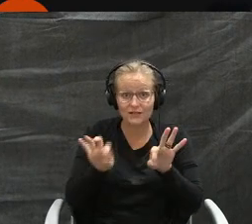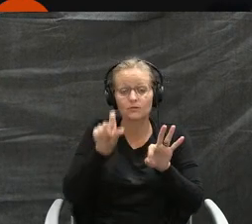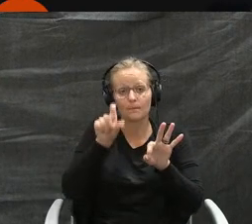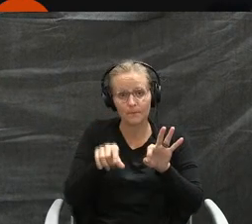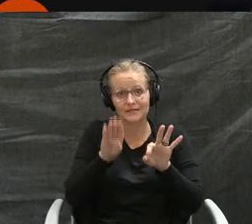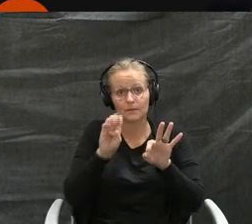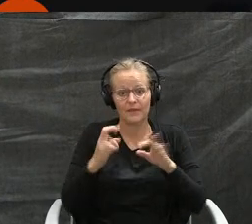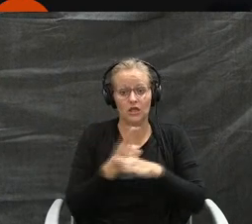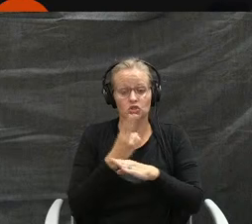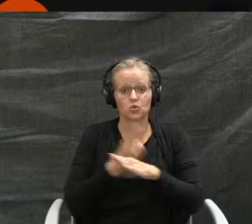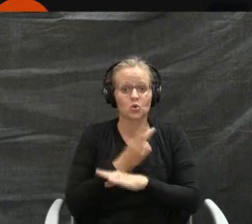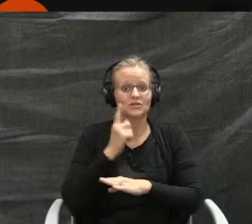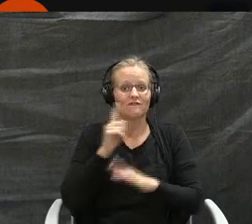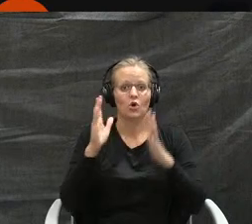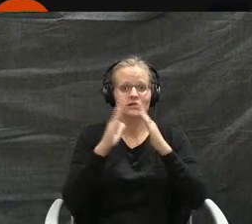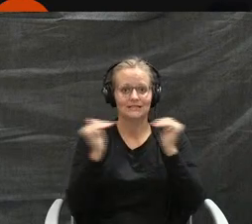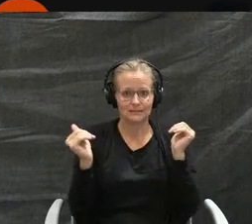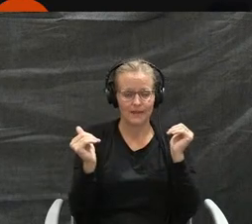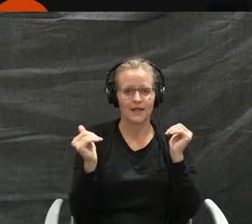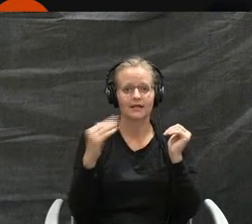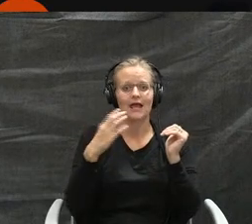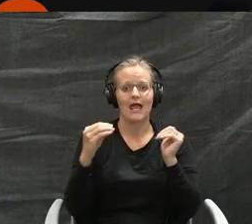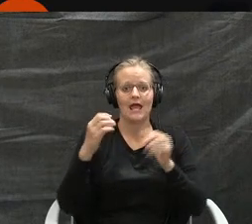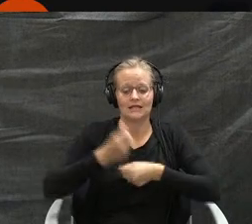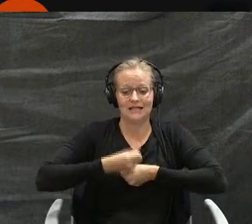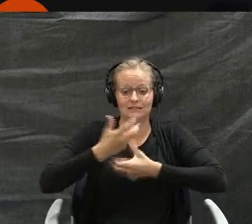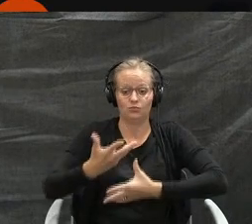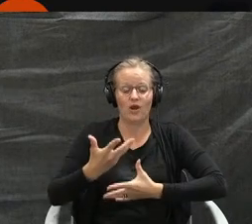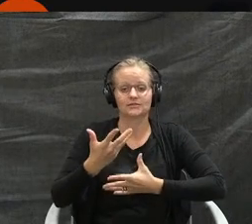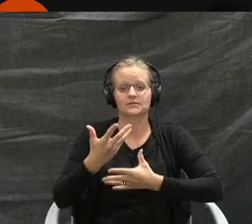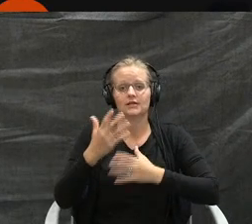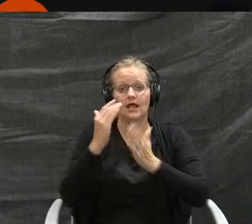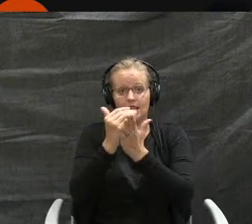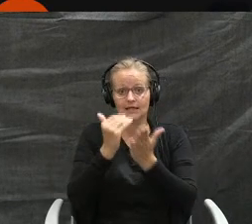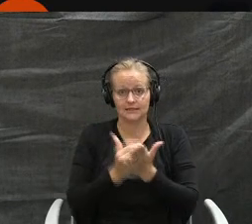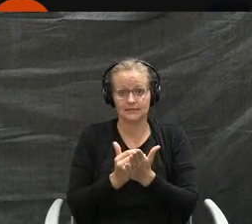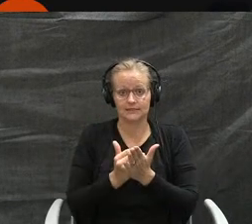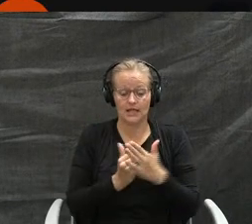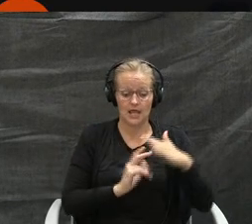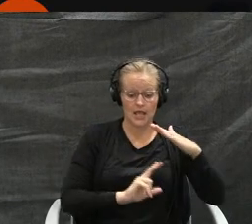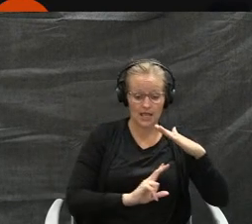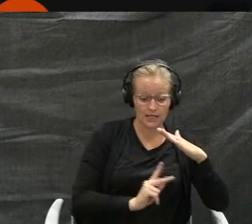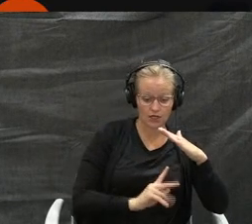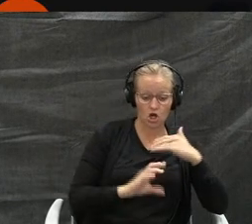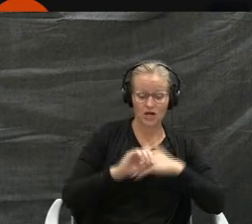explicit lessons. Kindergarten through second grade will pay closer attention to academic and